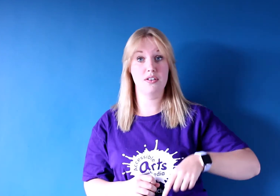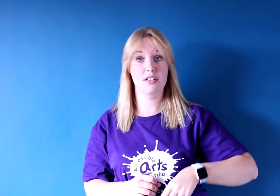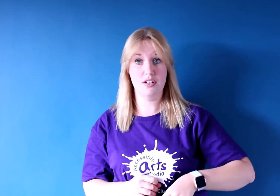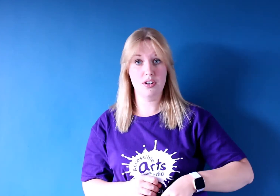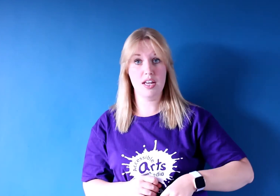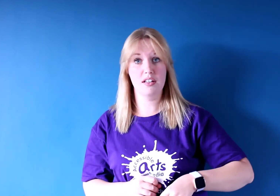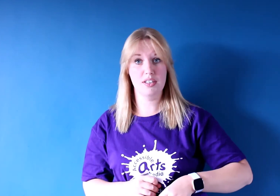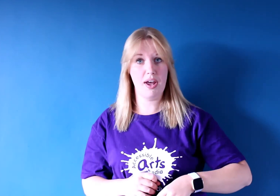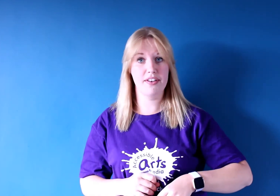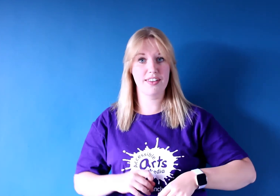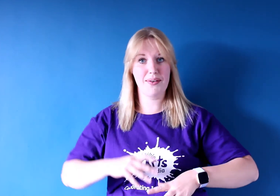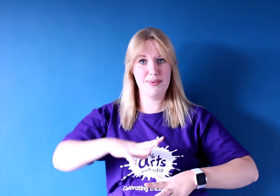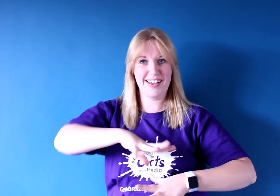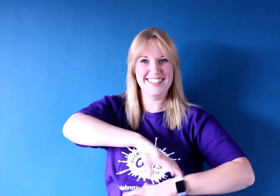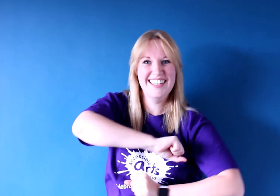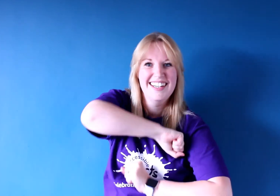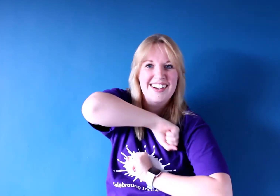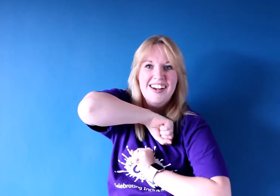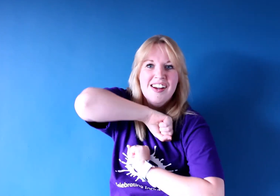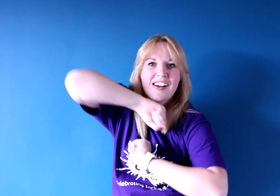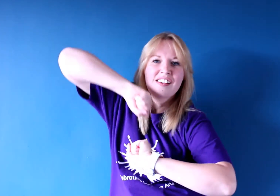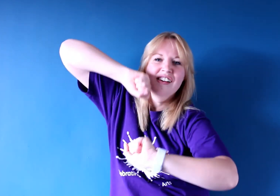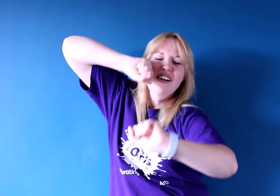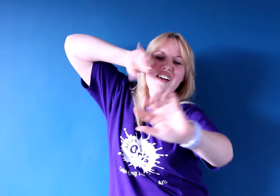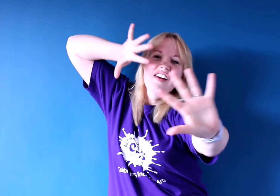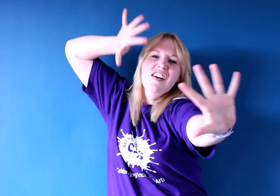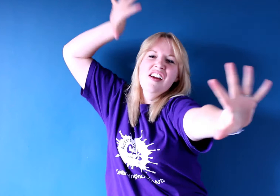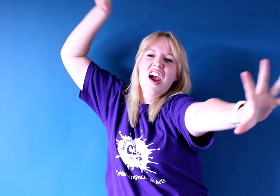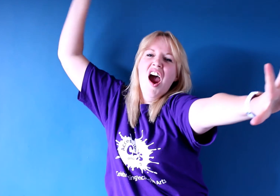Did you, did you do that? Shall we have another go? Here we go.